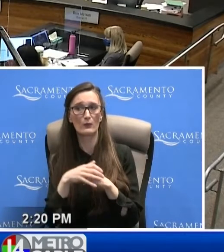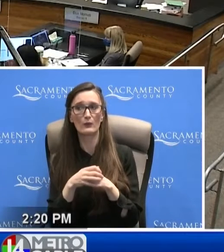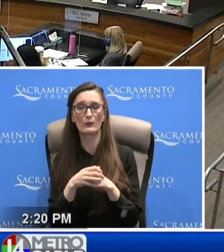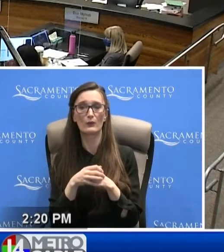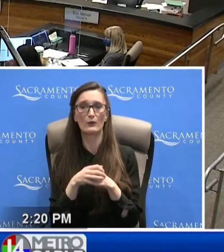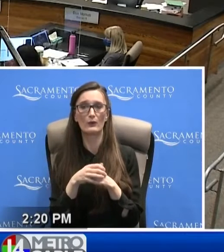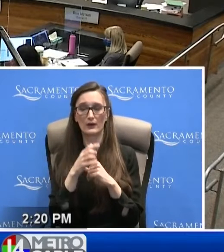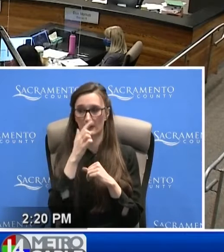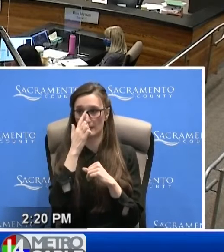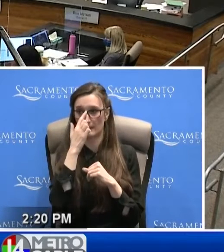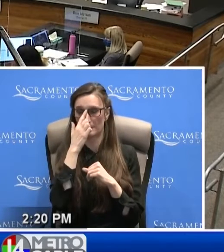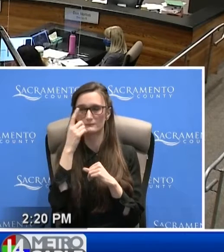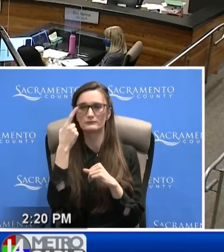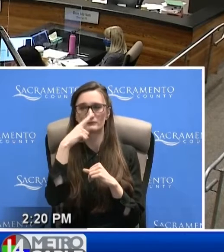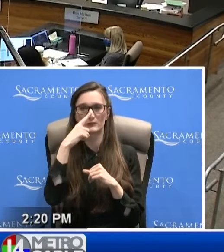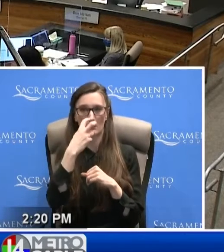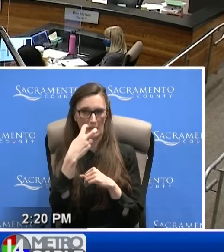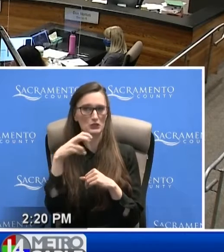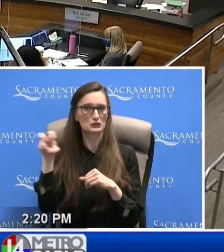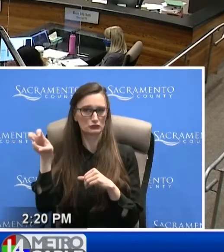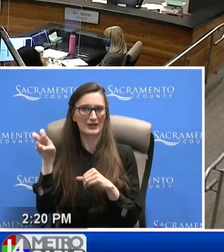Could you please transfer the caller?